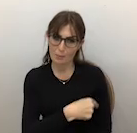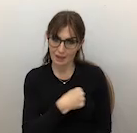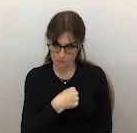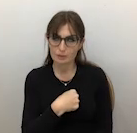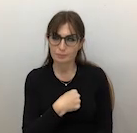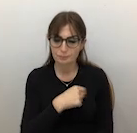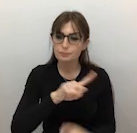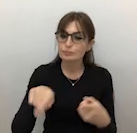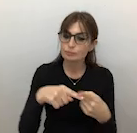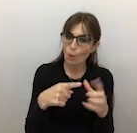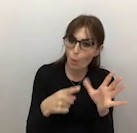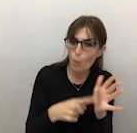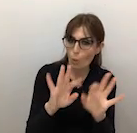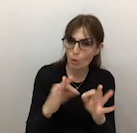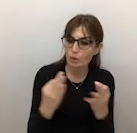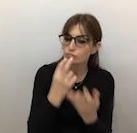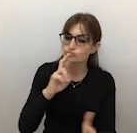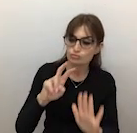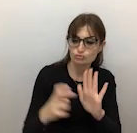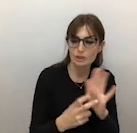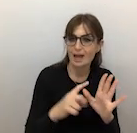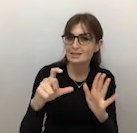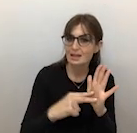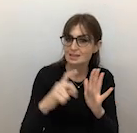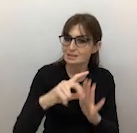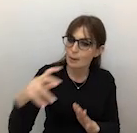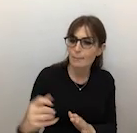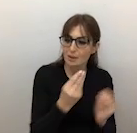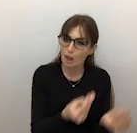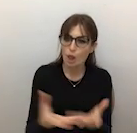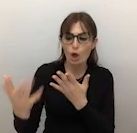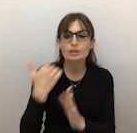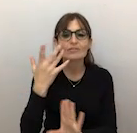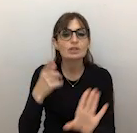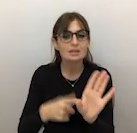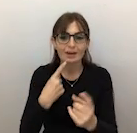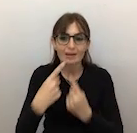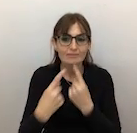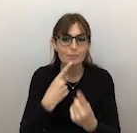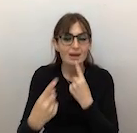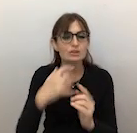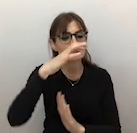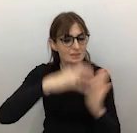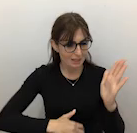First, all organisations registered with the ACNC must lodge an annual information statement